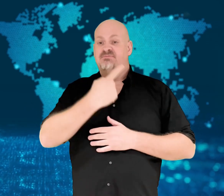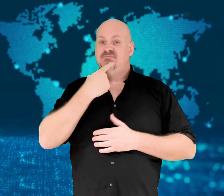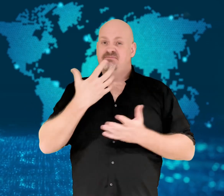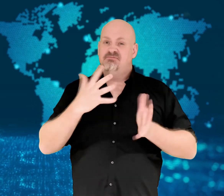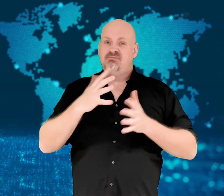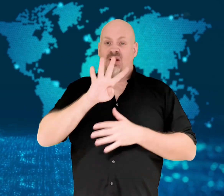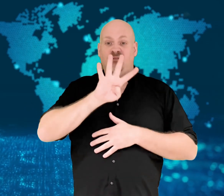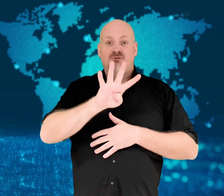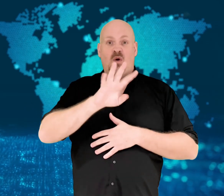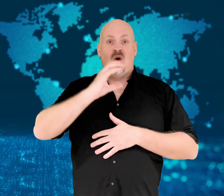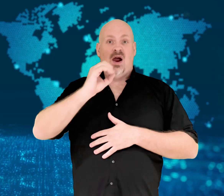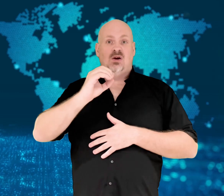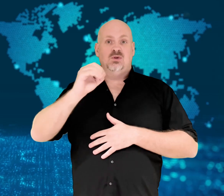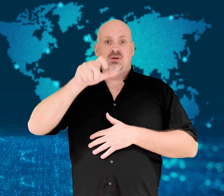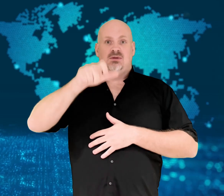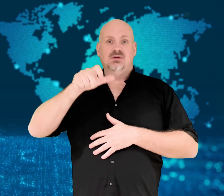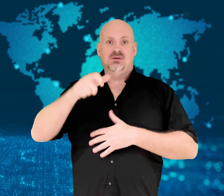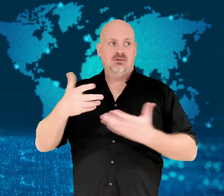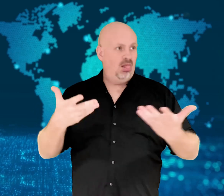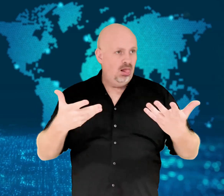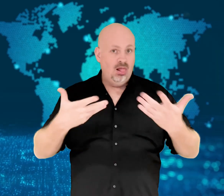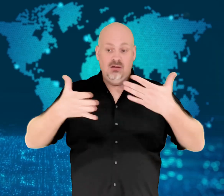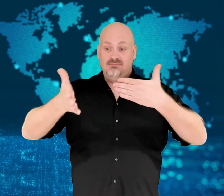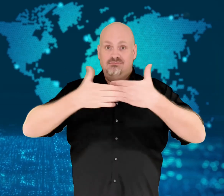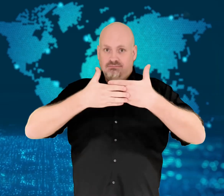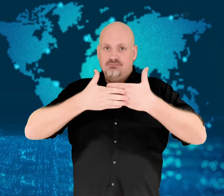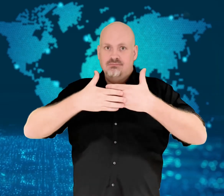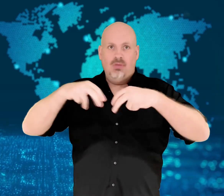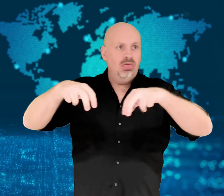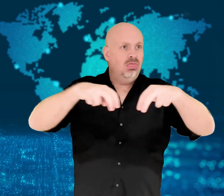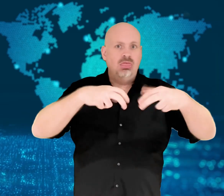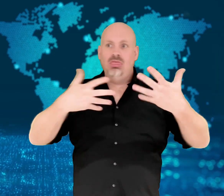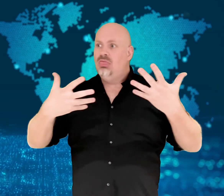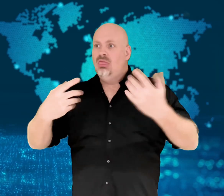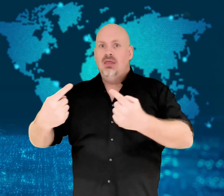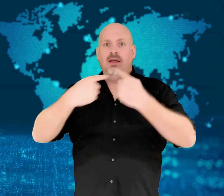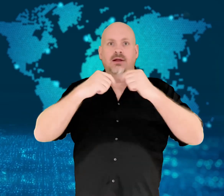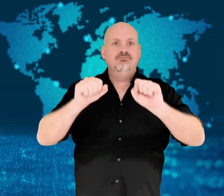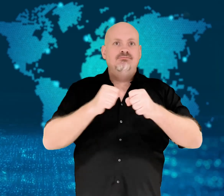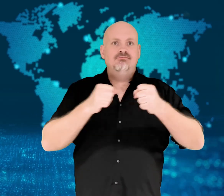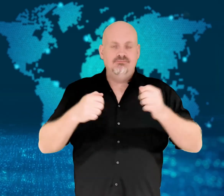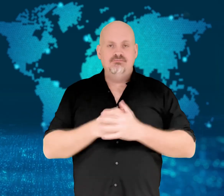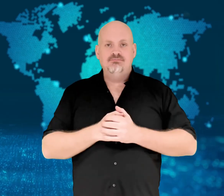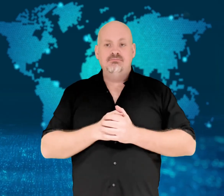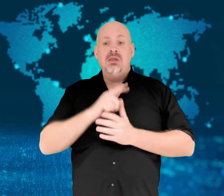Later Saturday night, he said that everyone had been evacuated